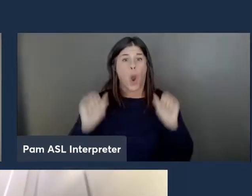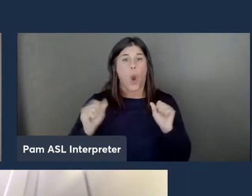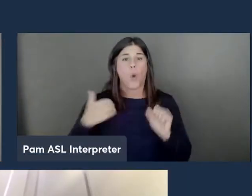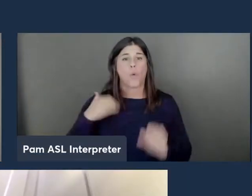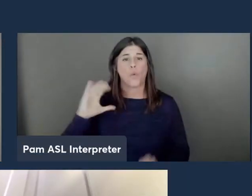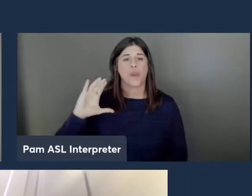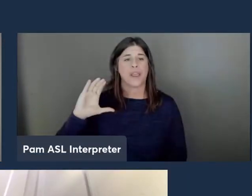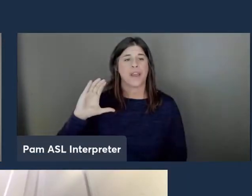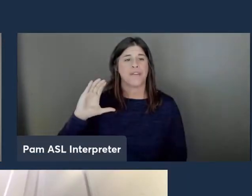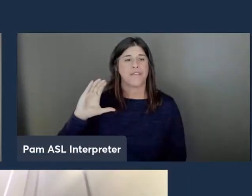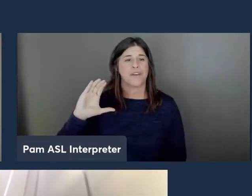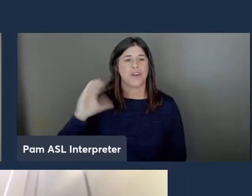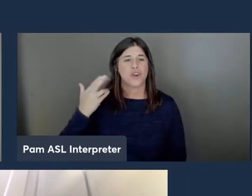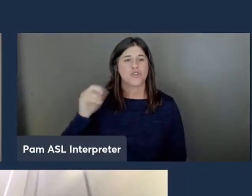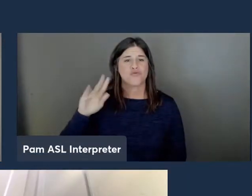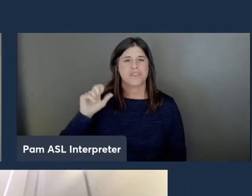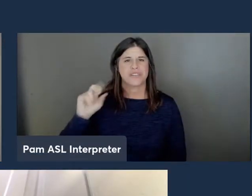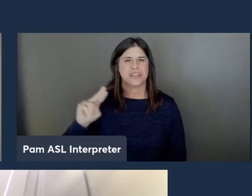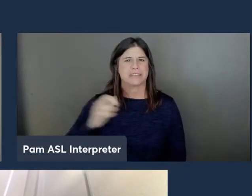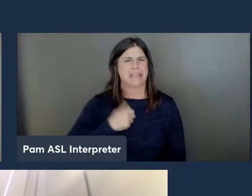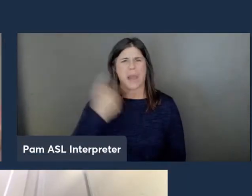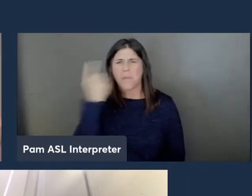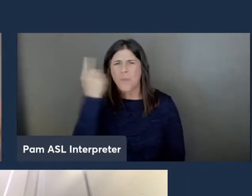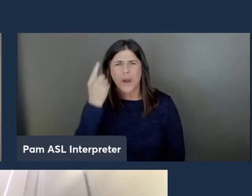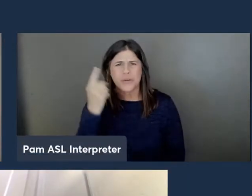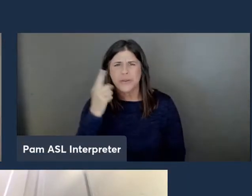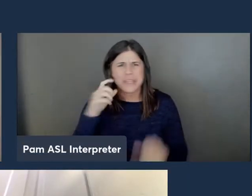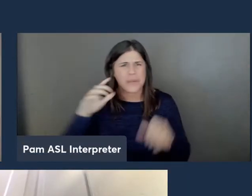Oh hello I'm wondering, like, have we left somebody out?